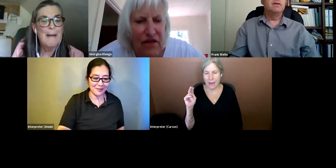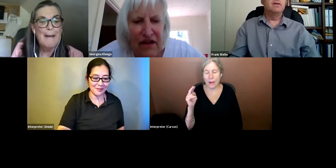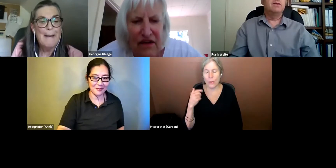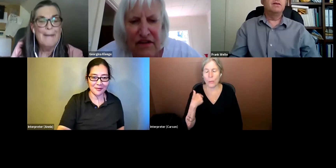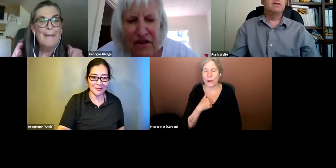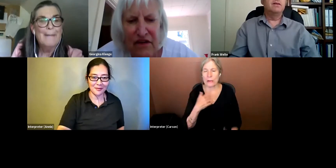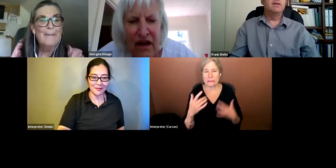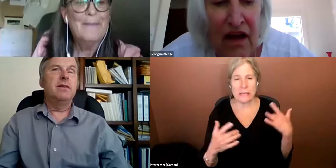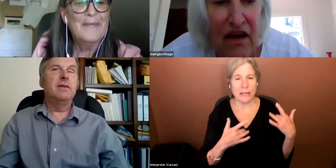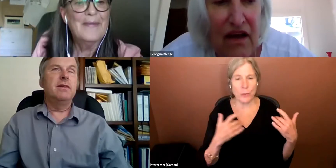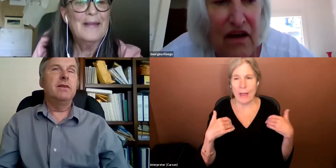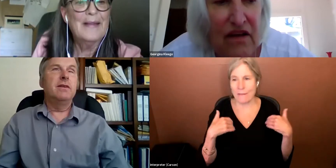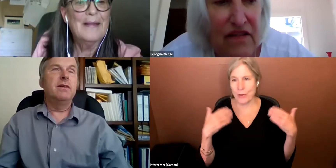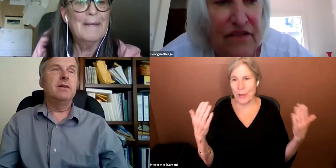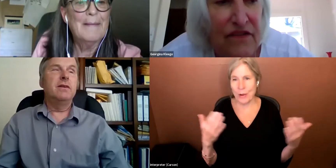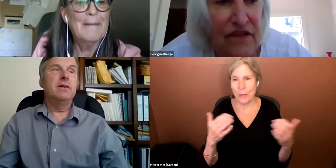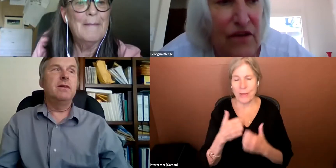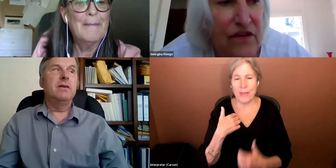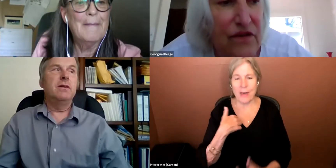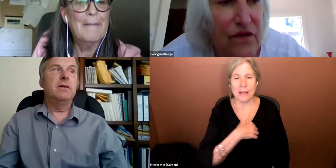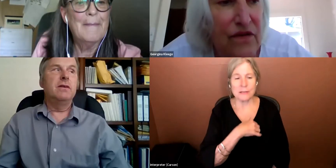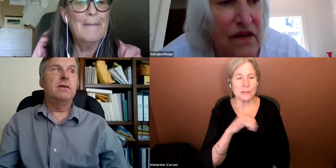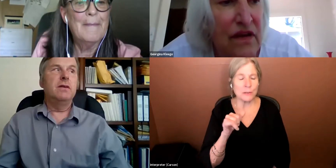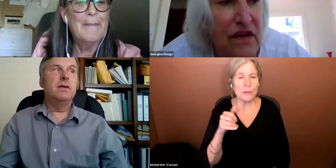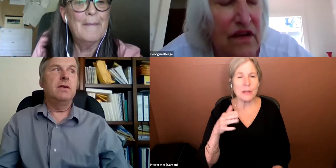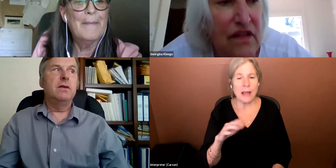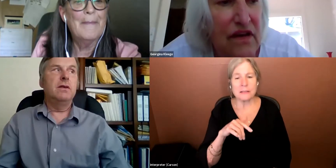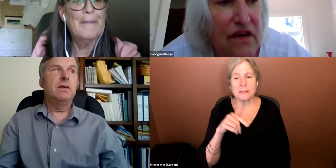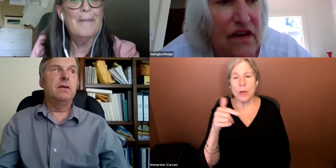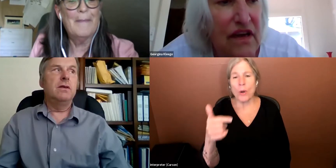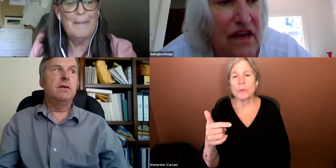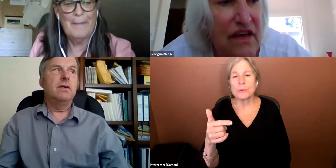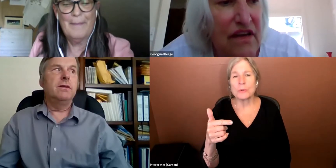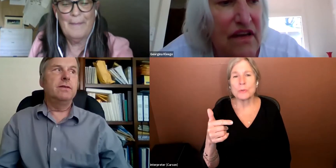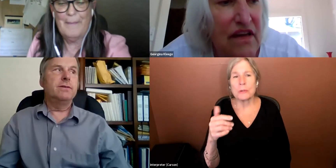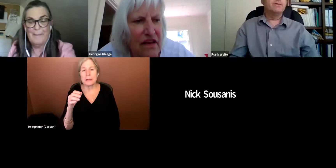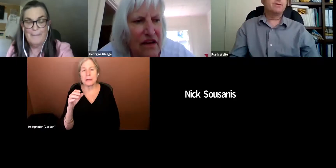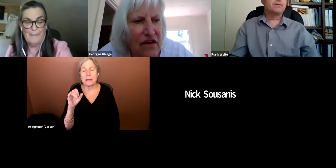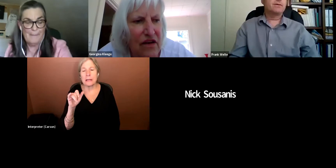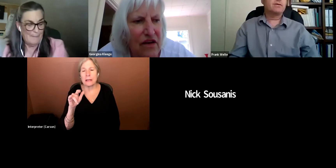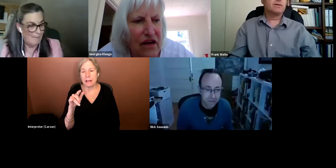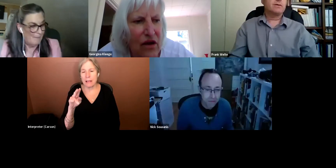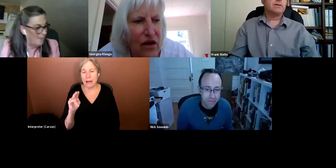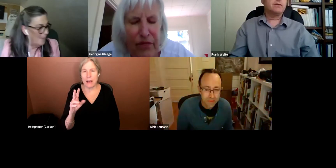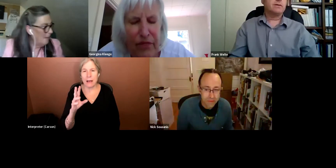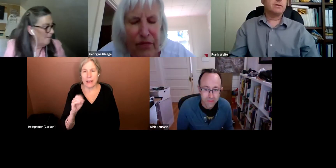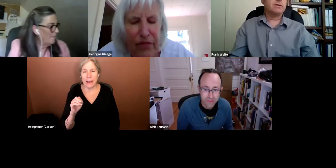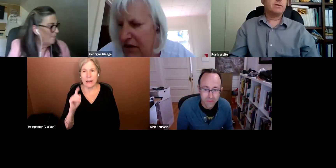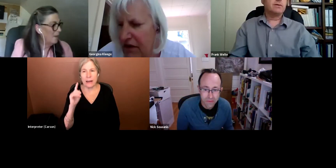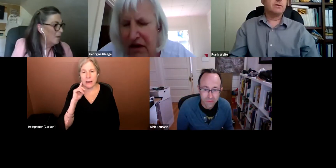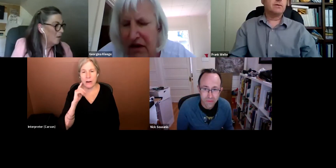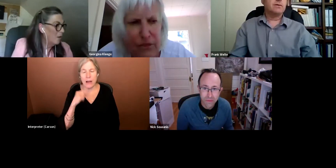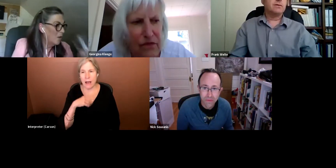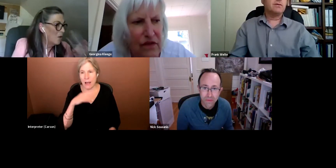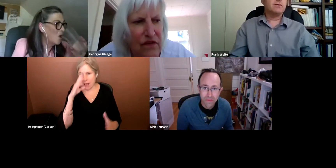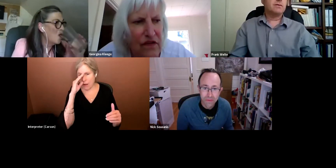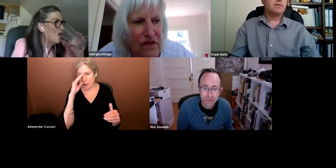here, too. Let's go to Ilan and hear I hope about the